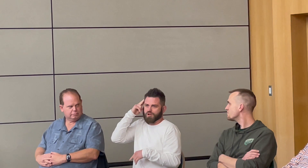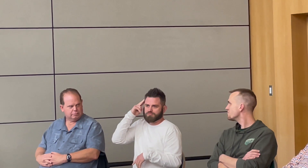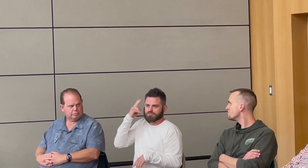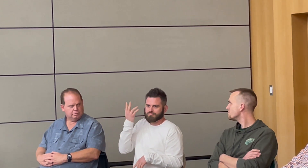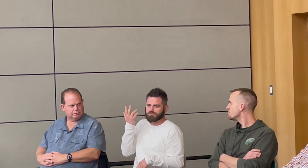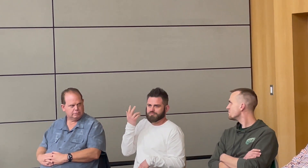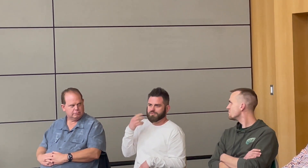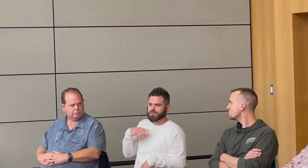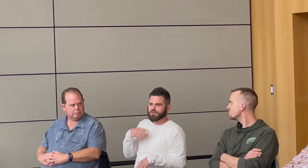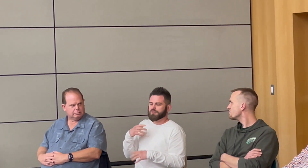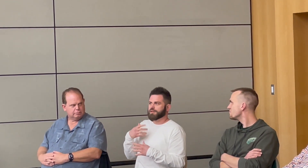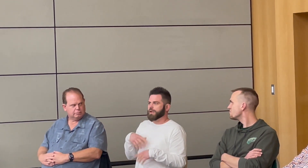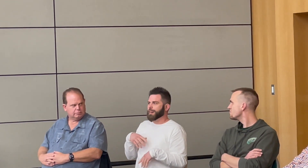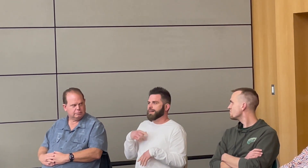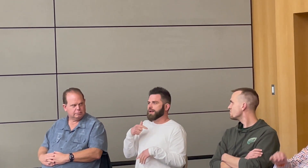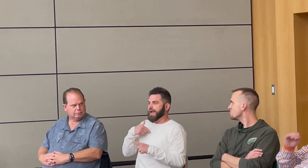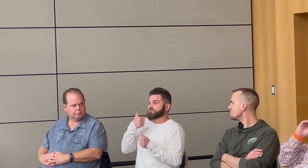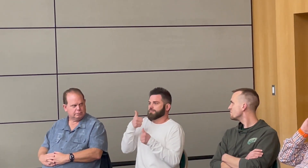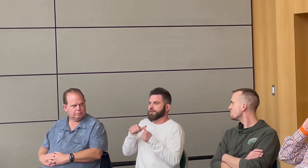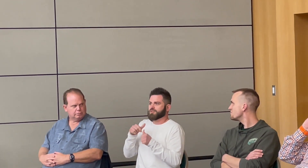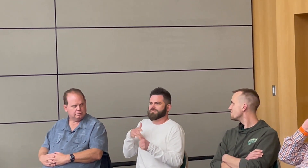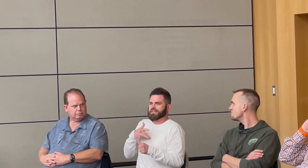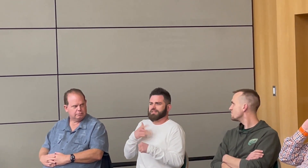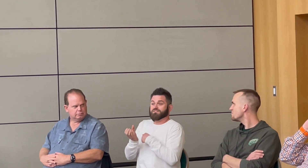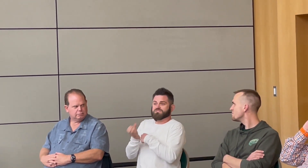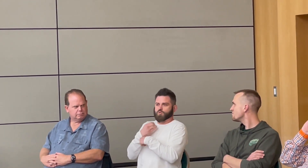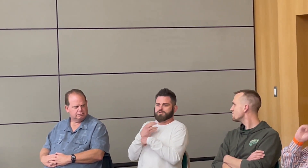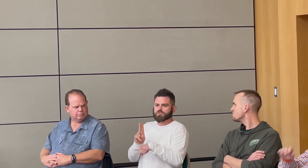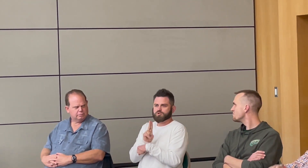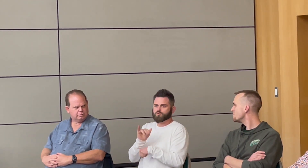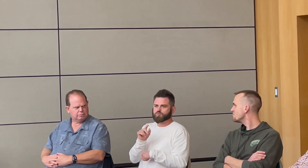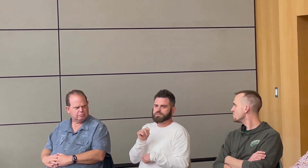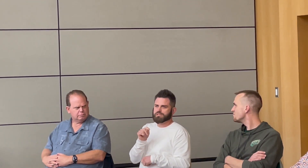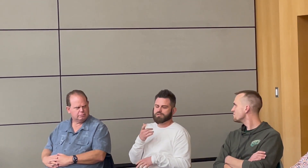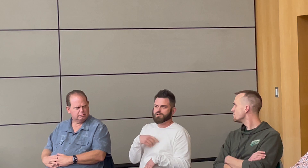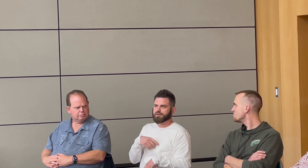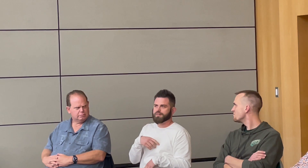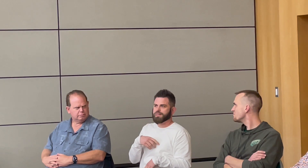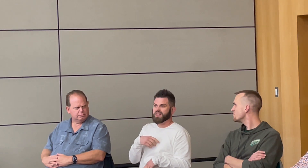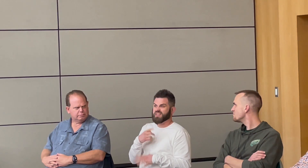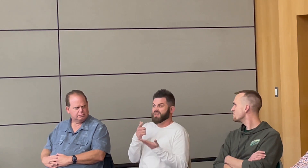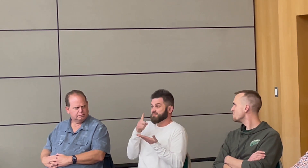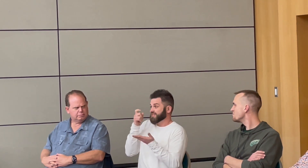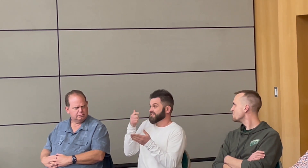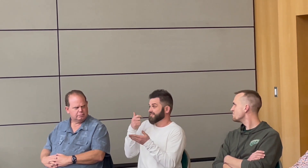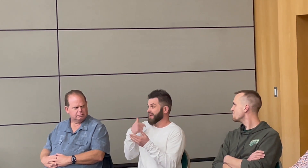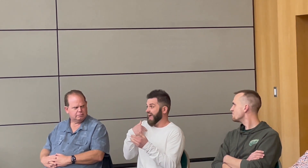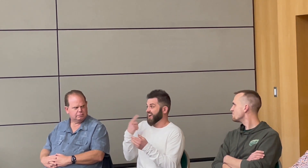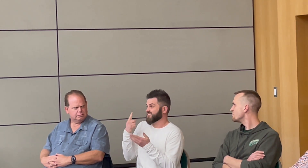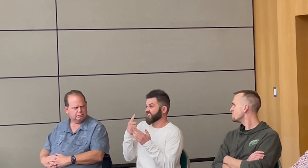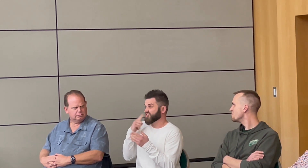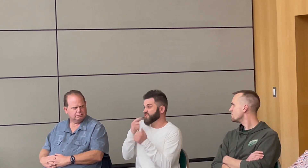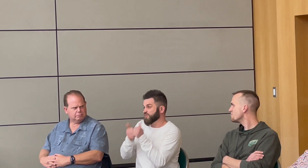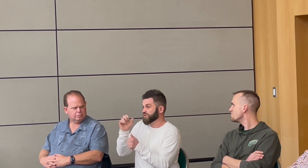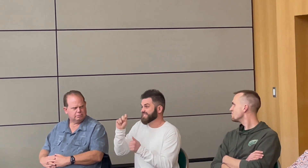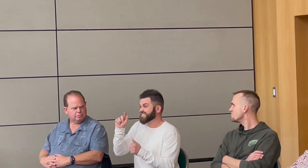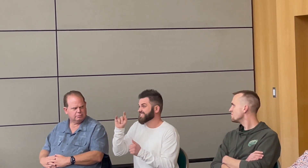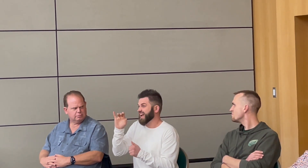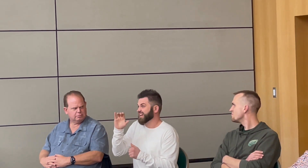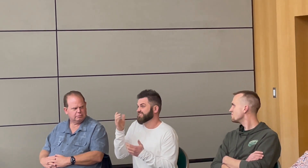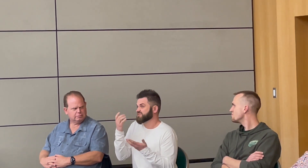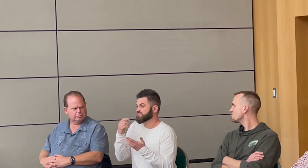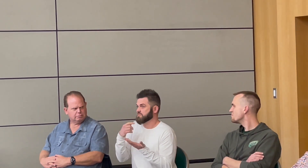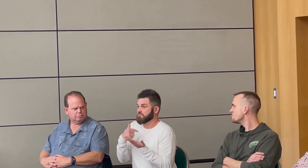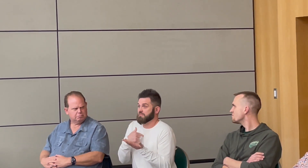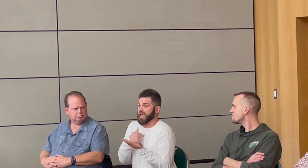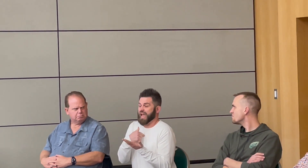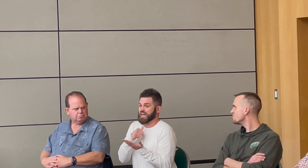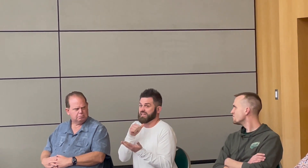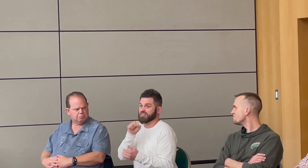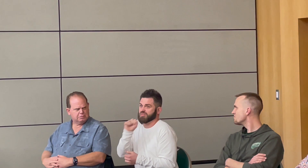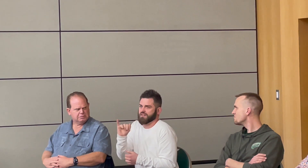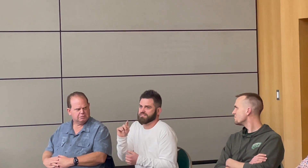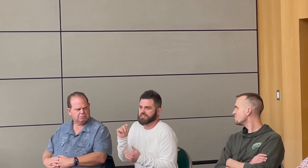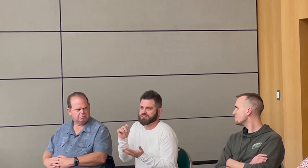ineligible to do so unless I woree the implant and I felt compelled to use it um forced even right I